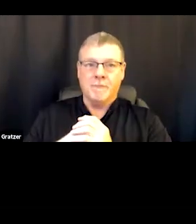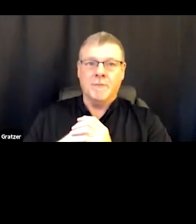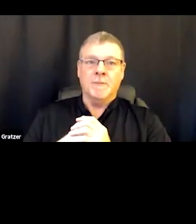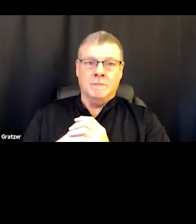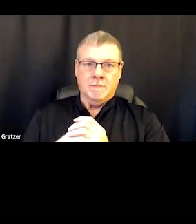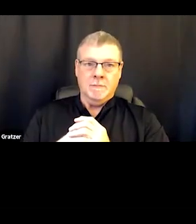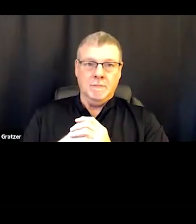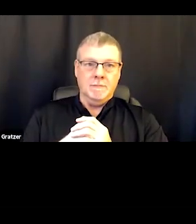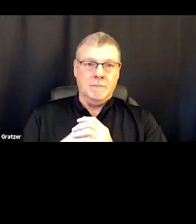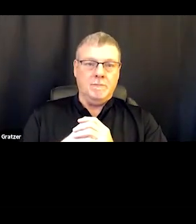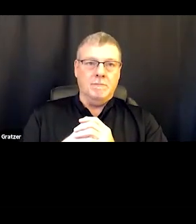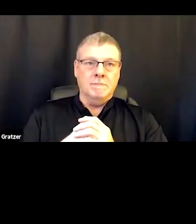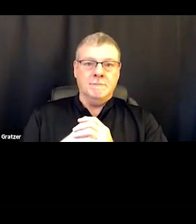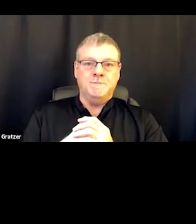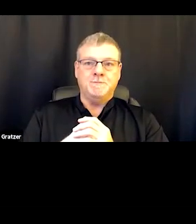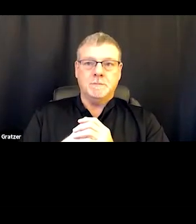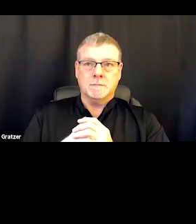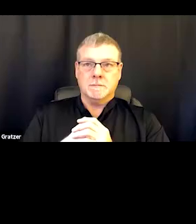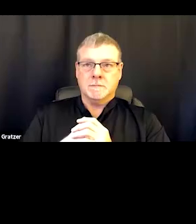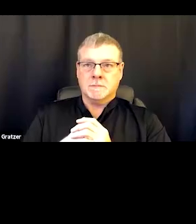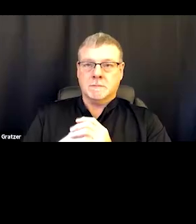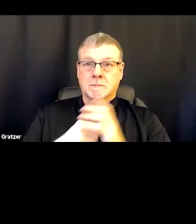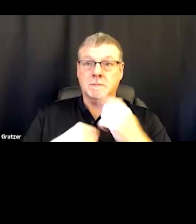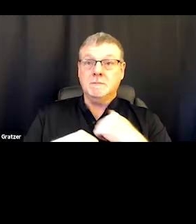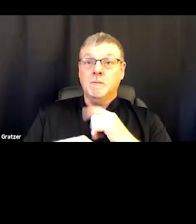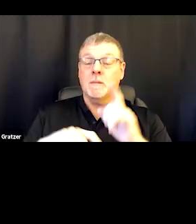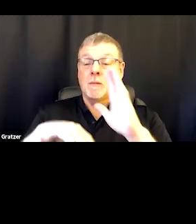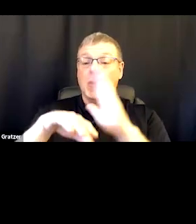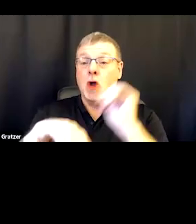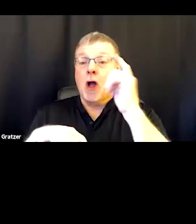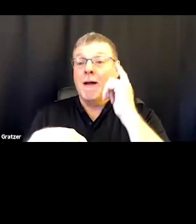We are calling for emergent backup less than 0.5%